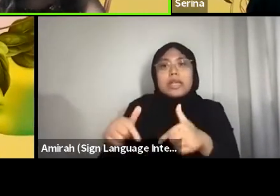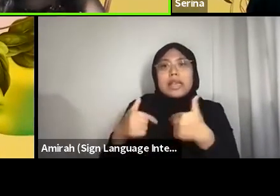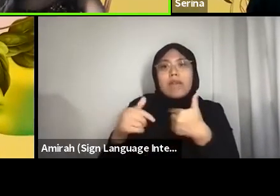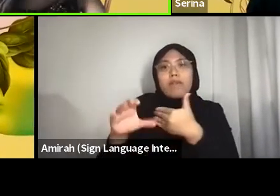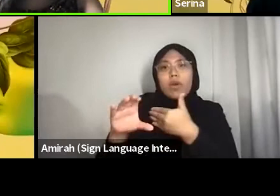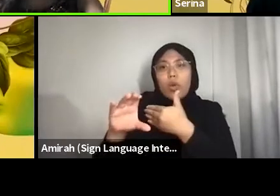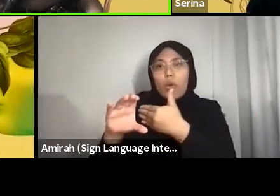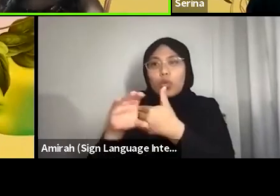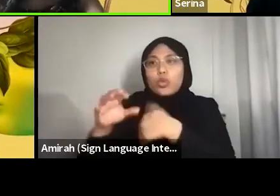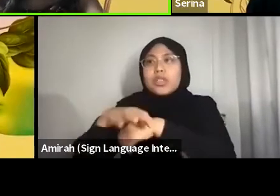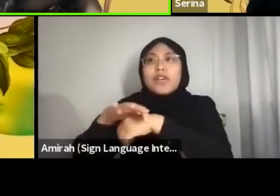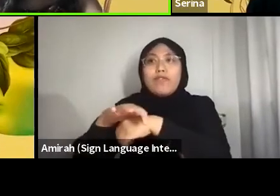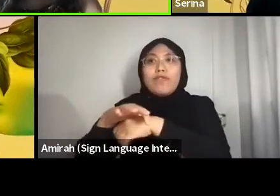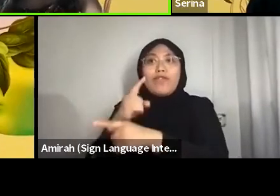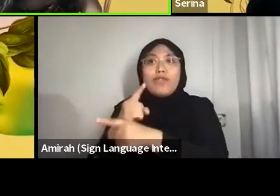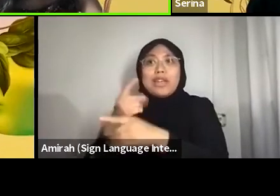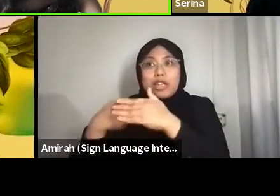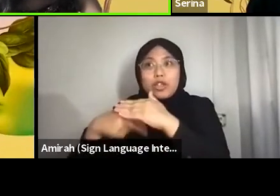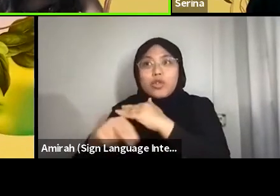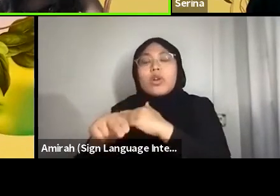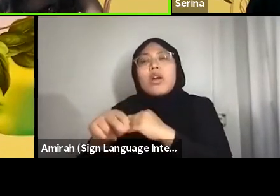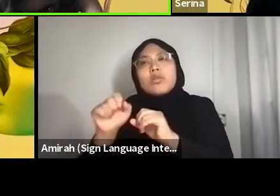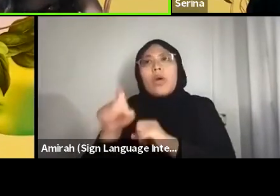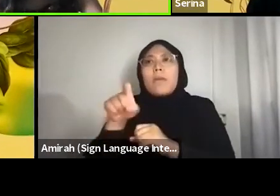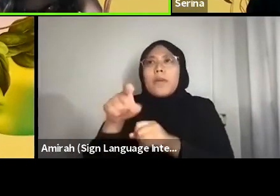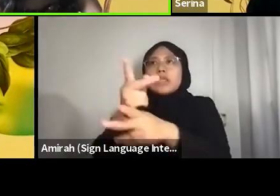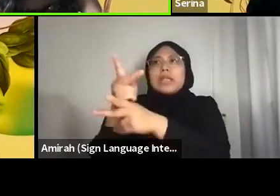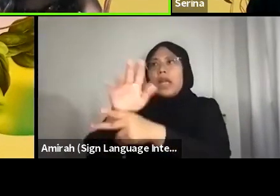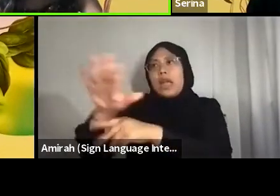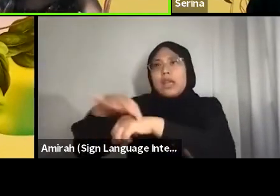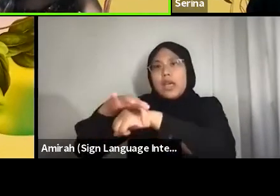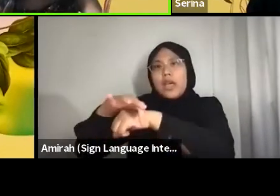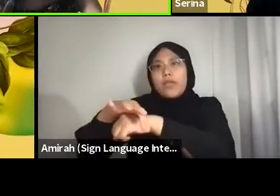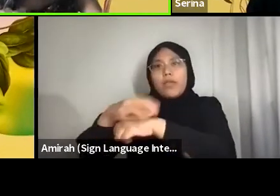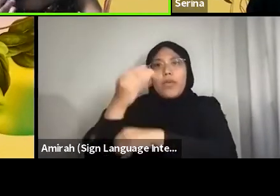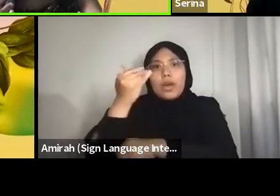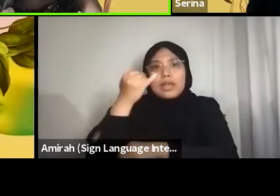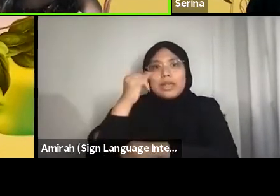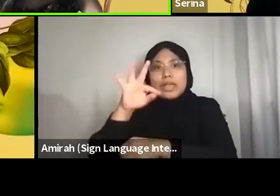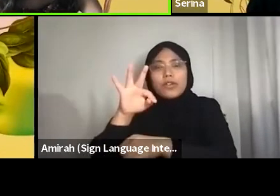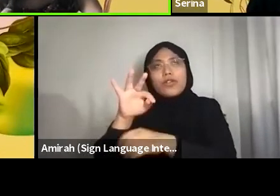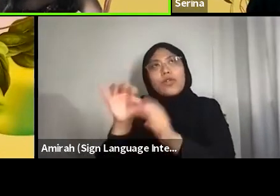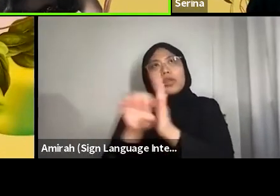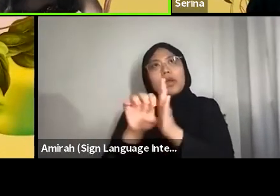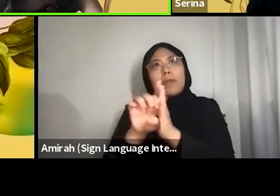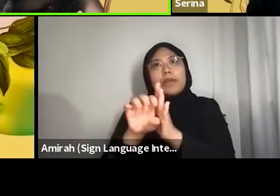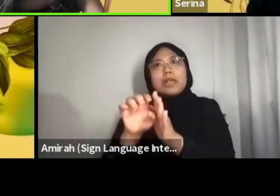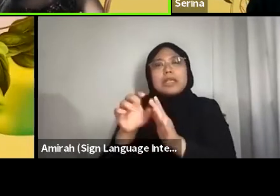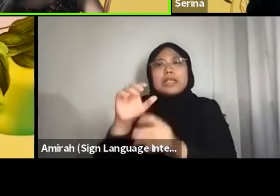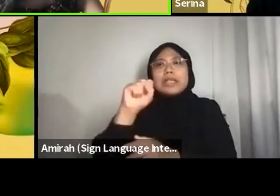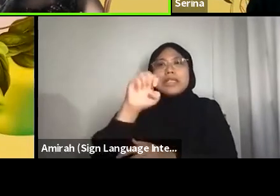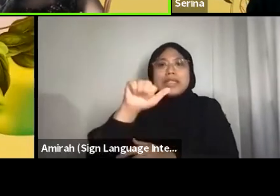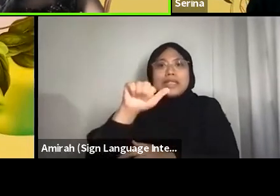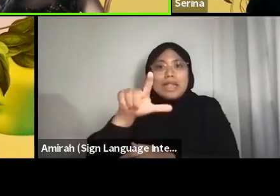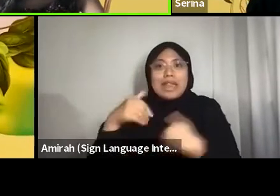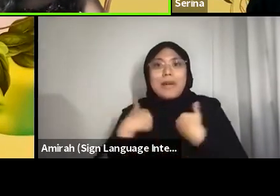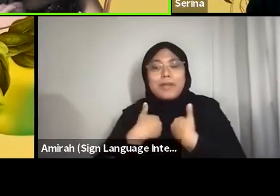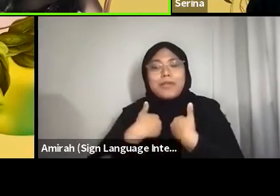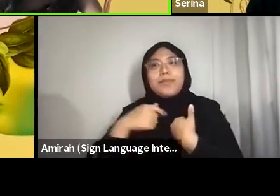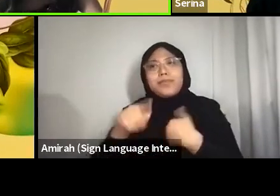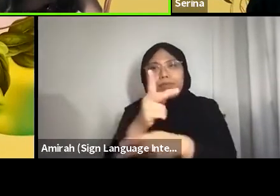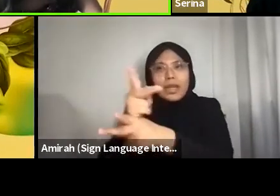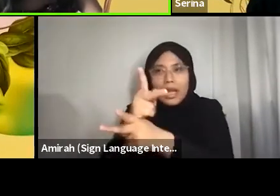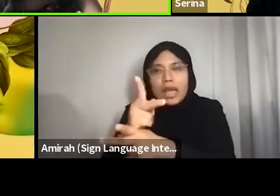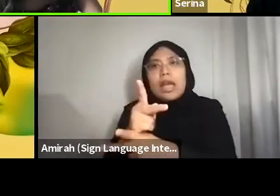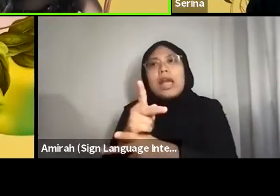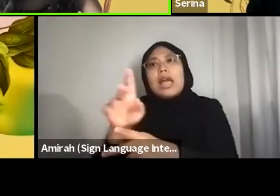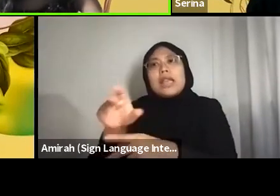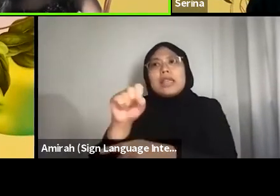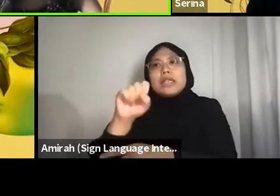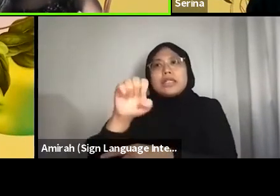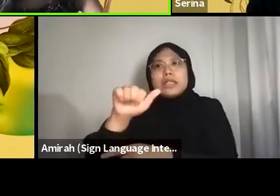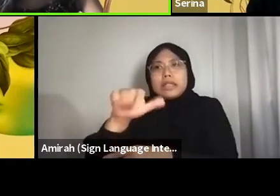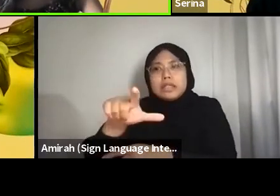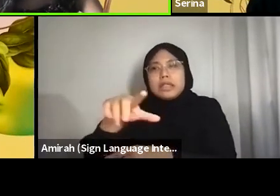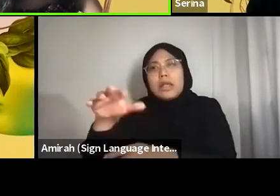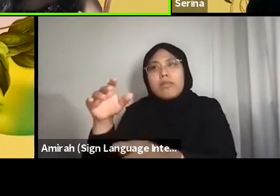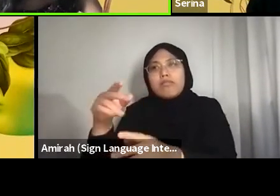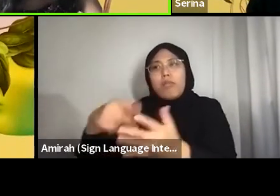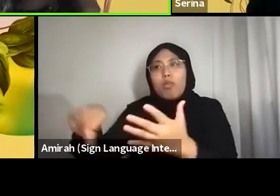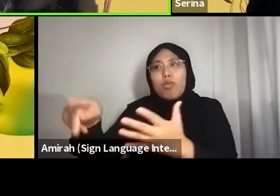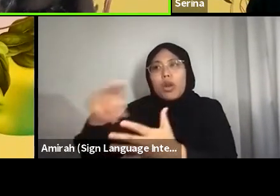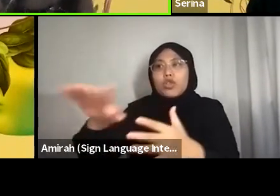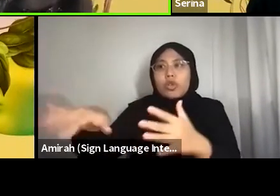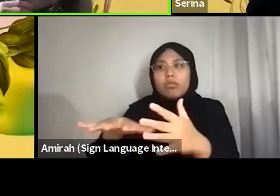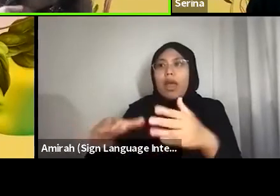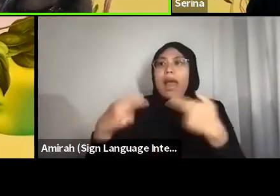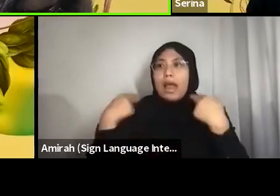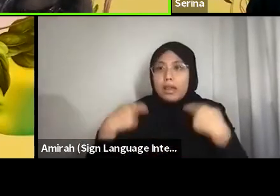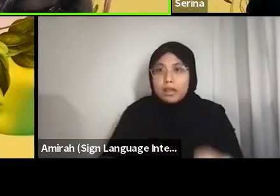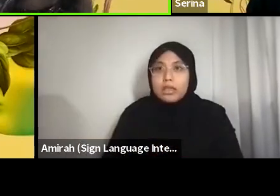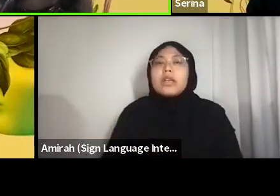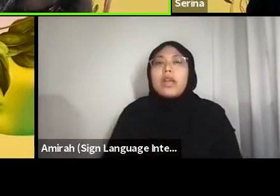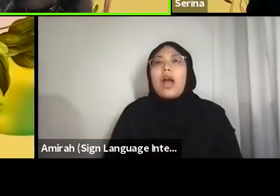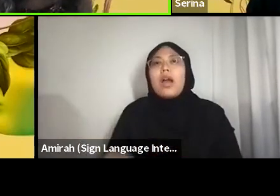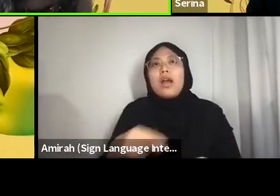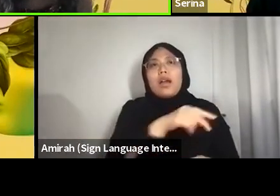They would have to therefore look after the earth, because let’s say they look after the seals, and they ensure that the seal population is healthy, then they’re able to live well,